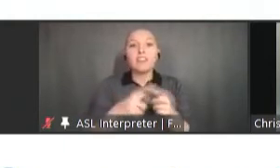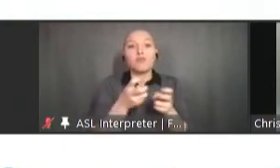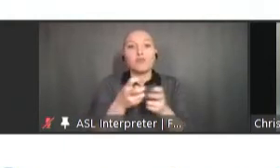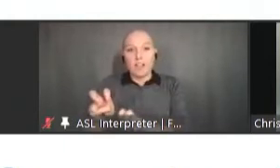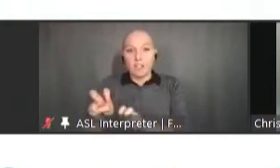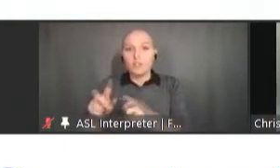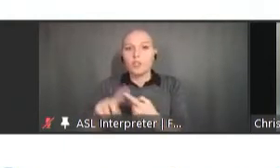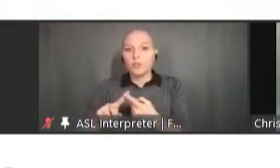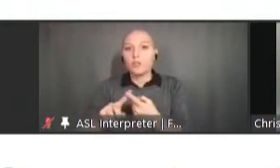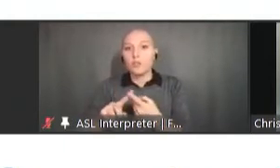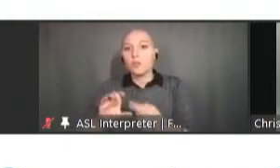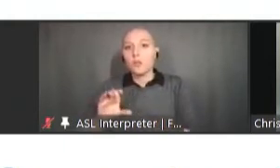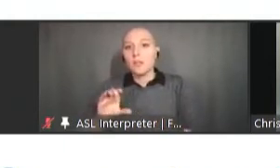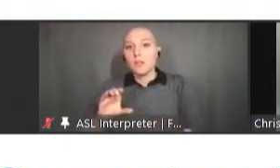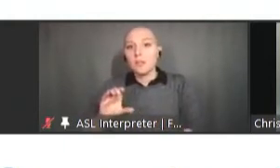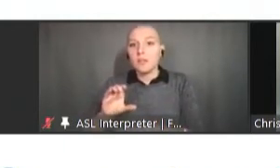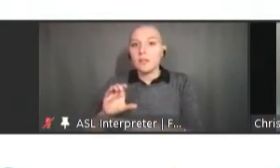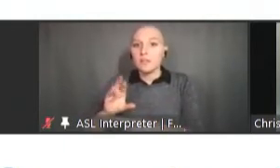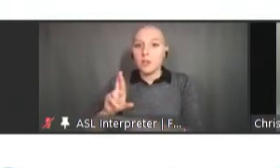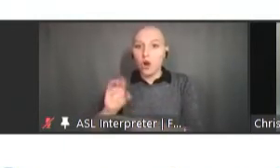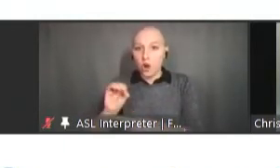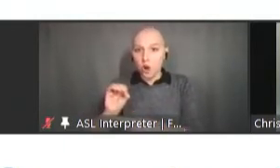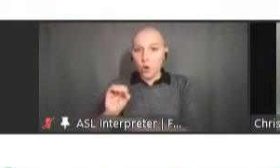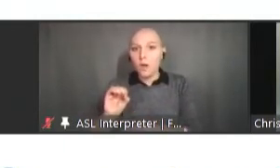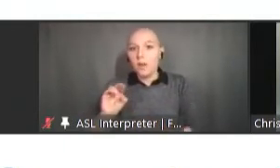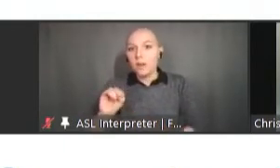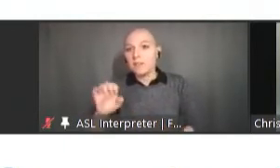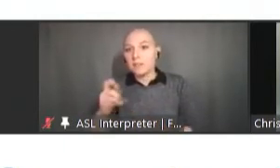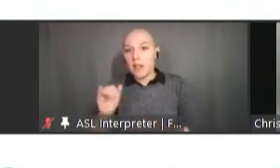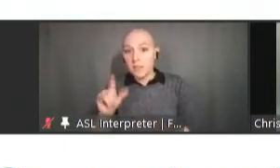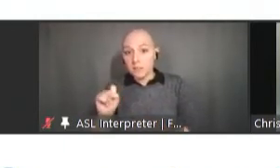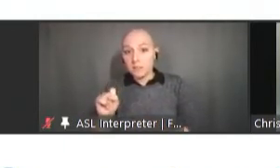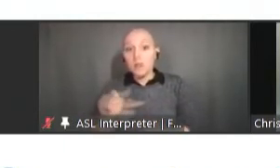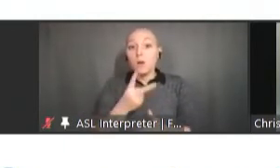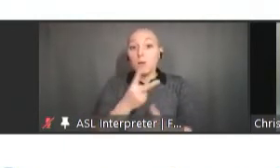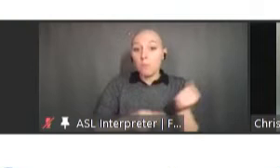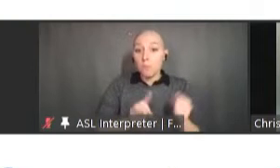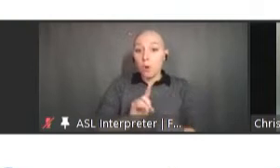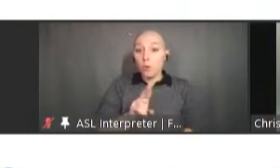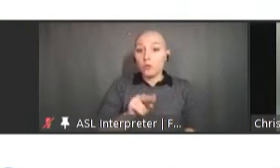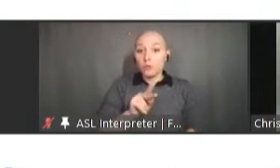Both Duke and Monogram independently developed their own pseudovirus neutralization assays, and